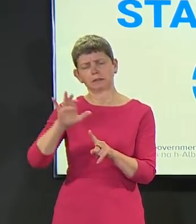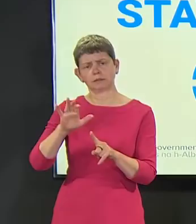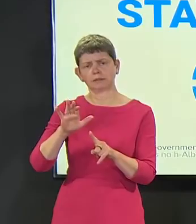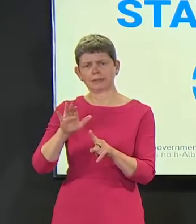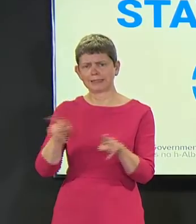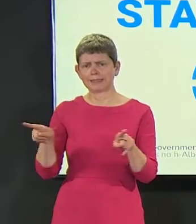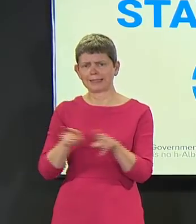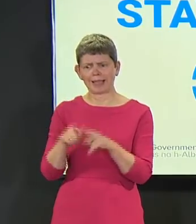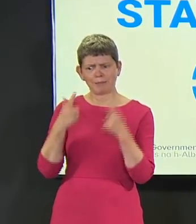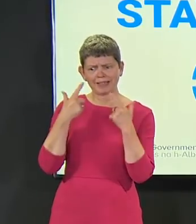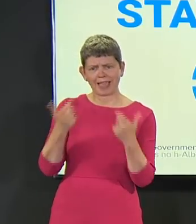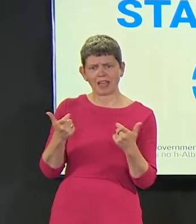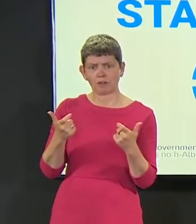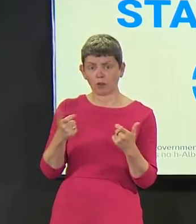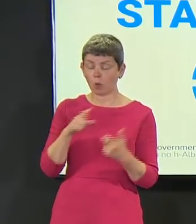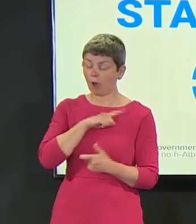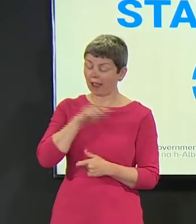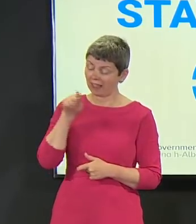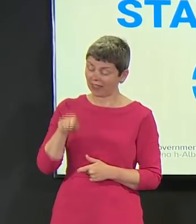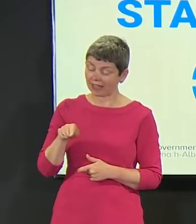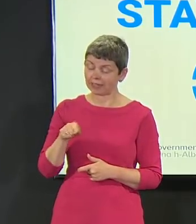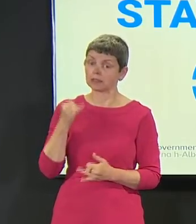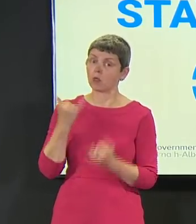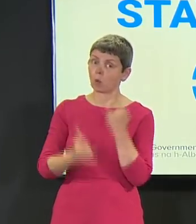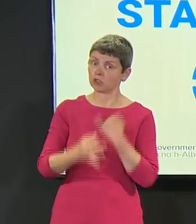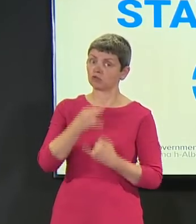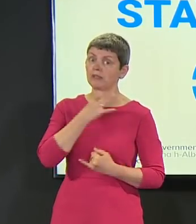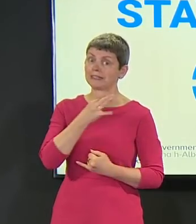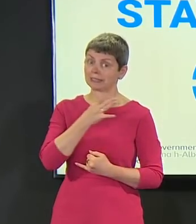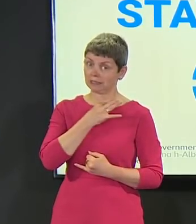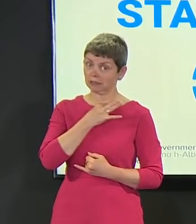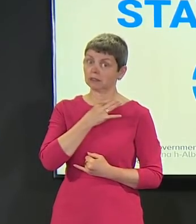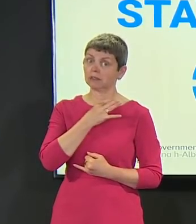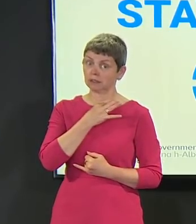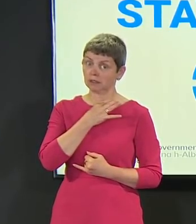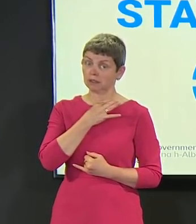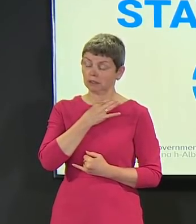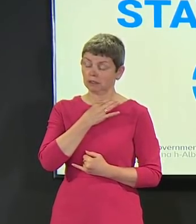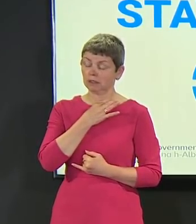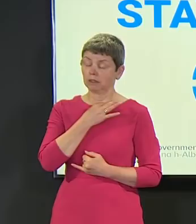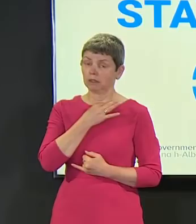is our biggest risk of undoing all the progress we've made frankly not just in having the virus